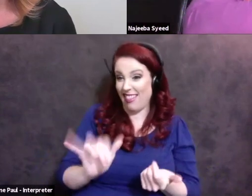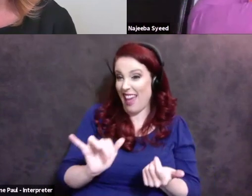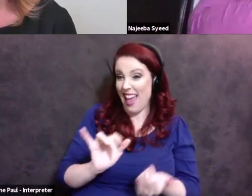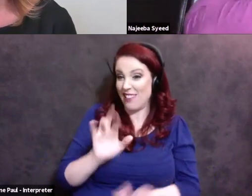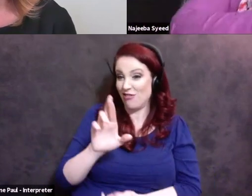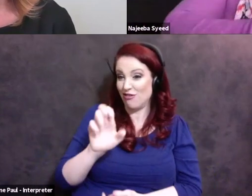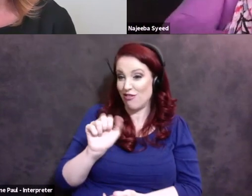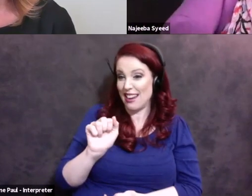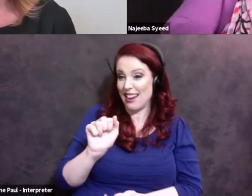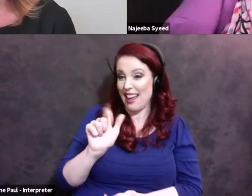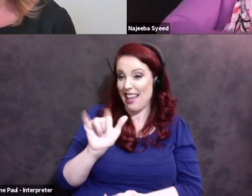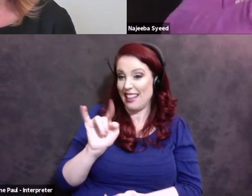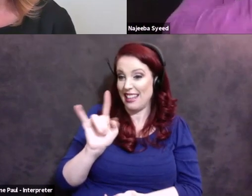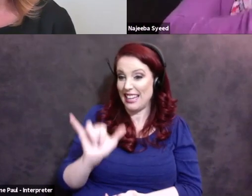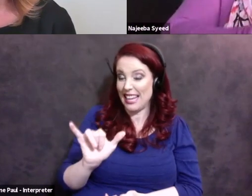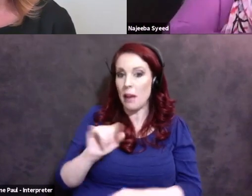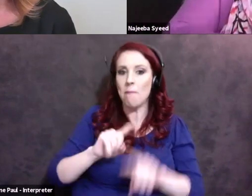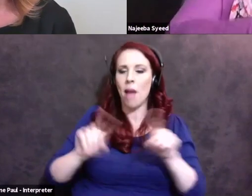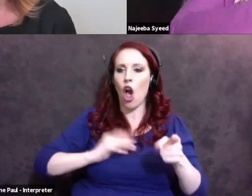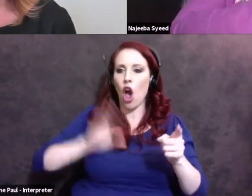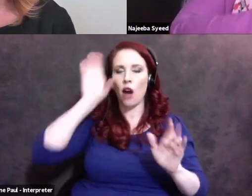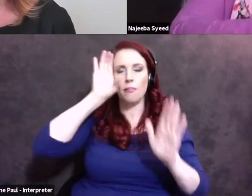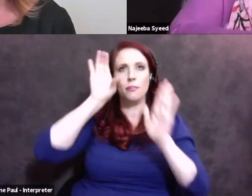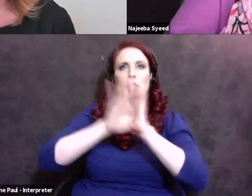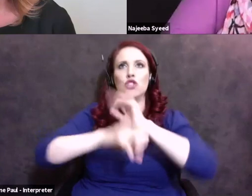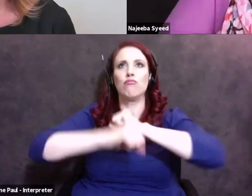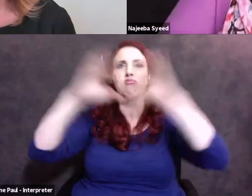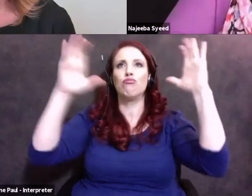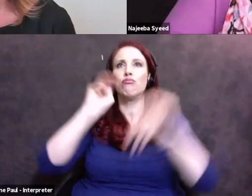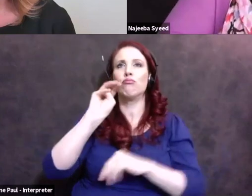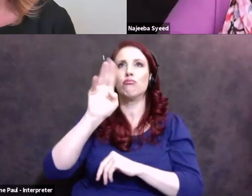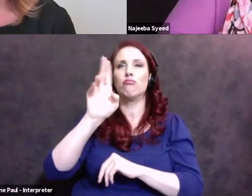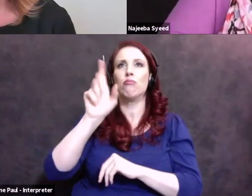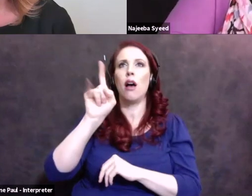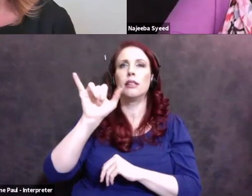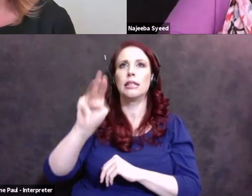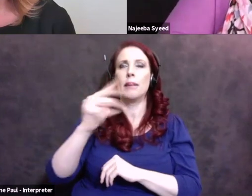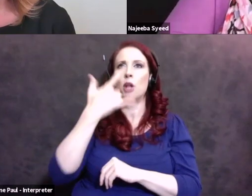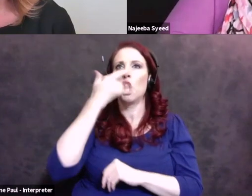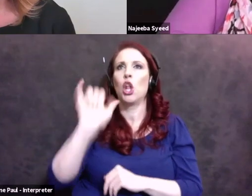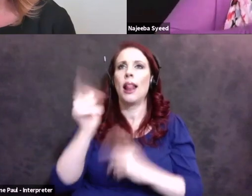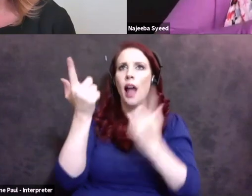carry in our mind about what a Muslim looks like, what a Muslim does, is often static